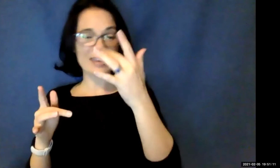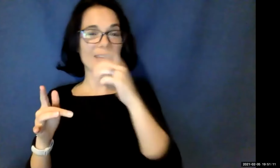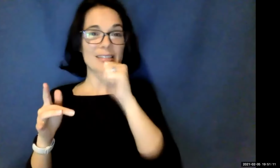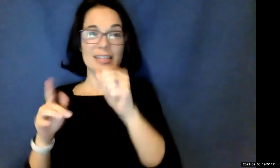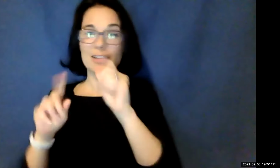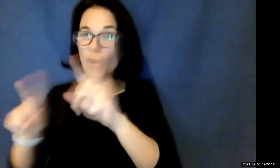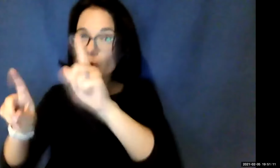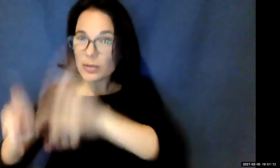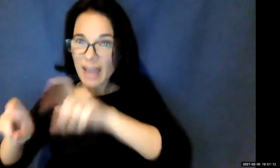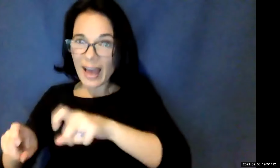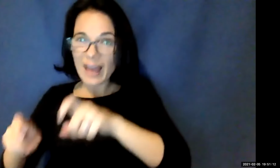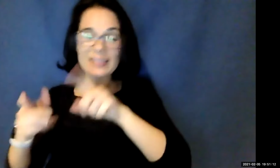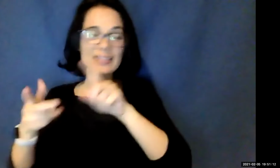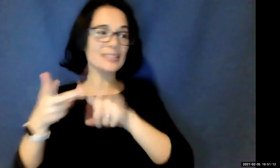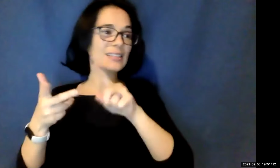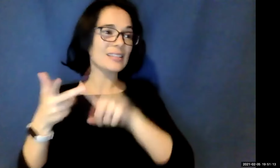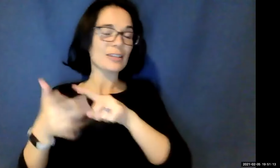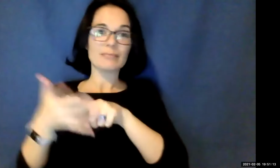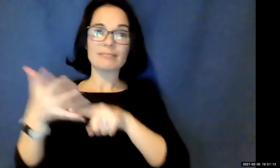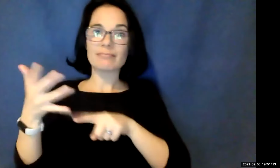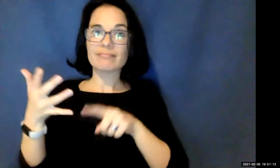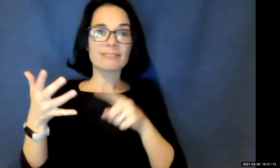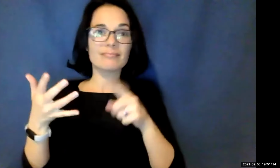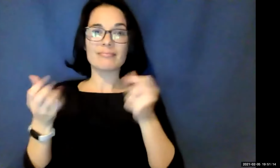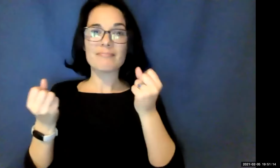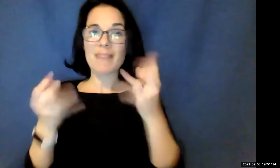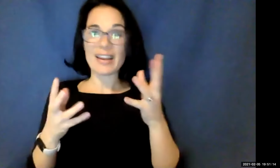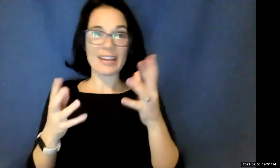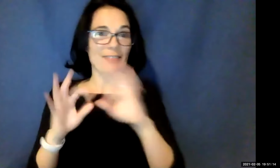There’s – I mean, families like mine, and I’m South Asian, I’m Sri Lankan, right.